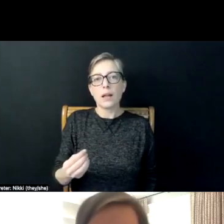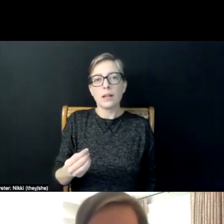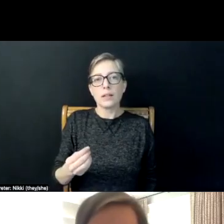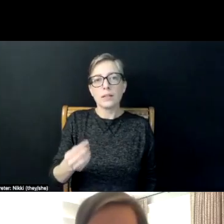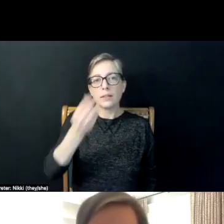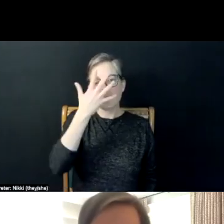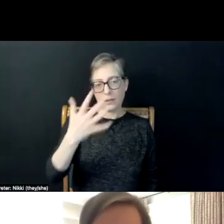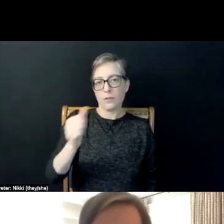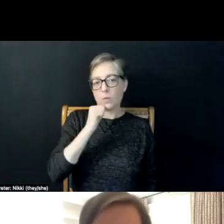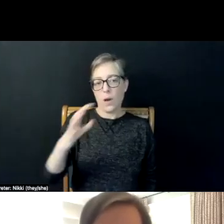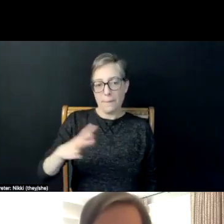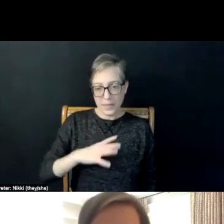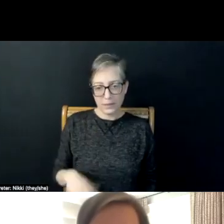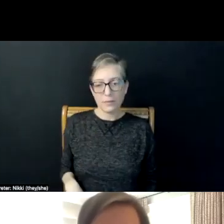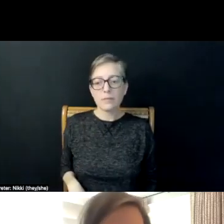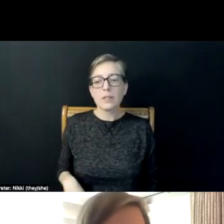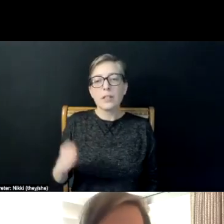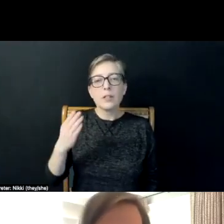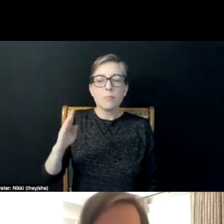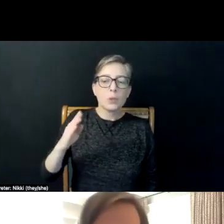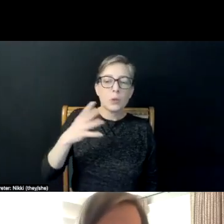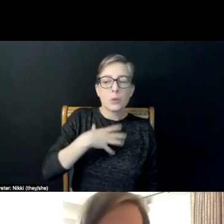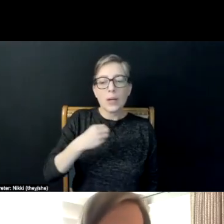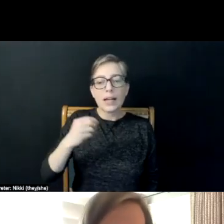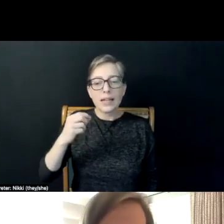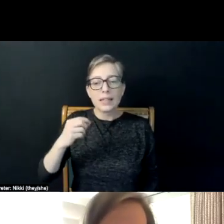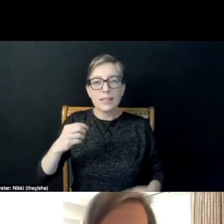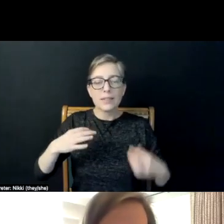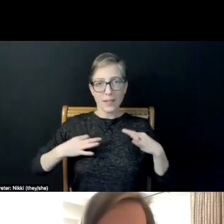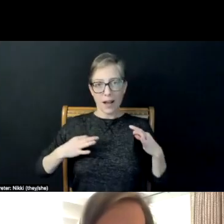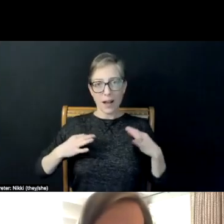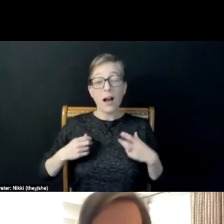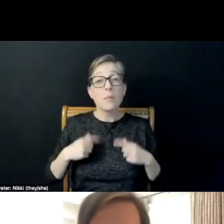she and her and I'm trying to go a little bit quickly